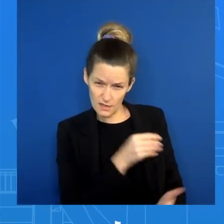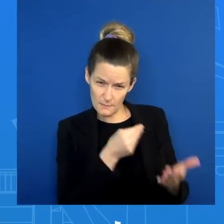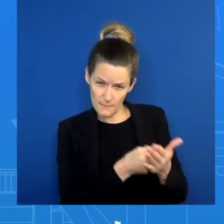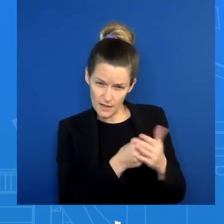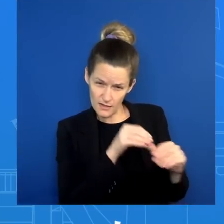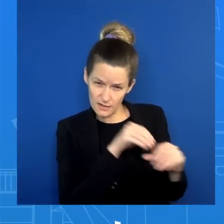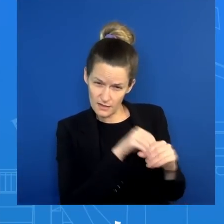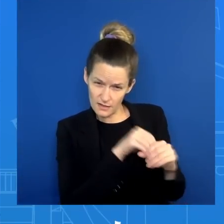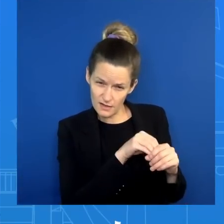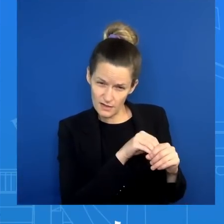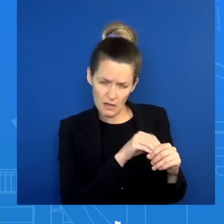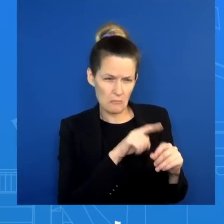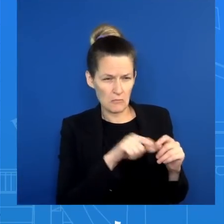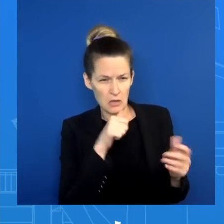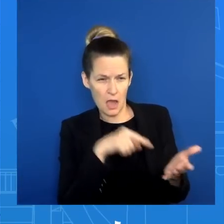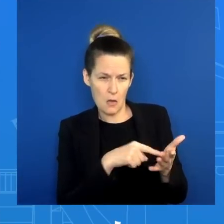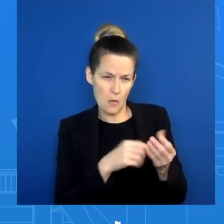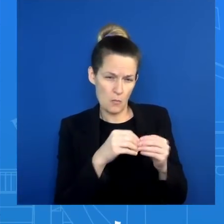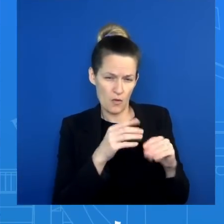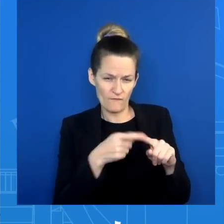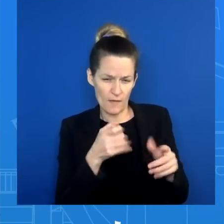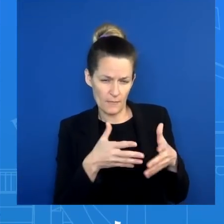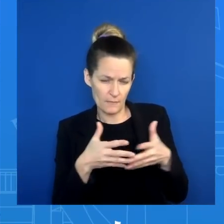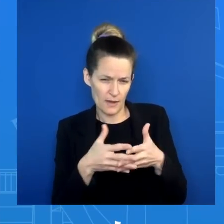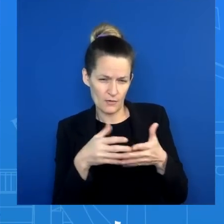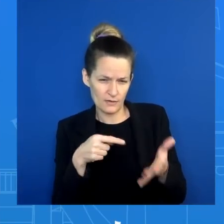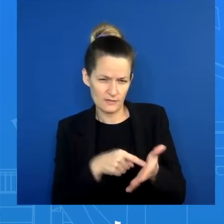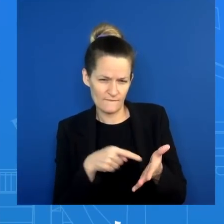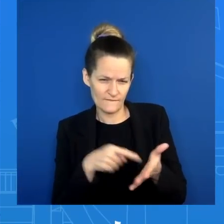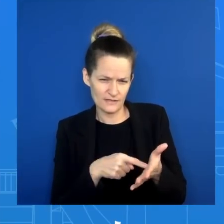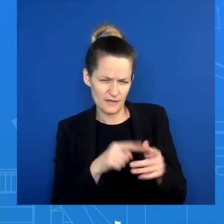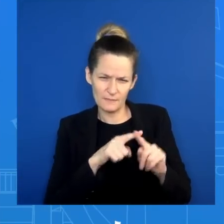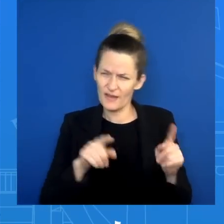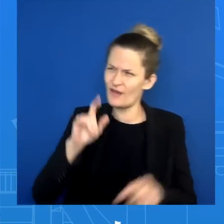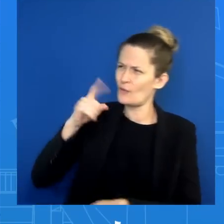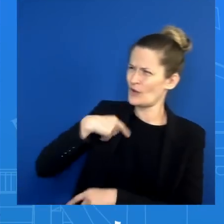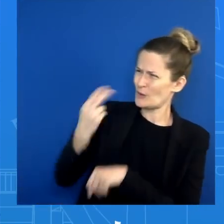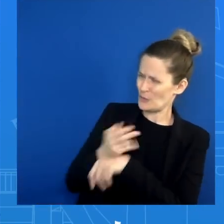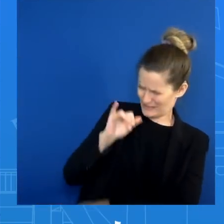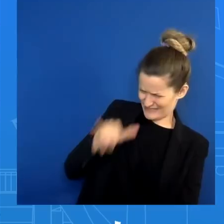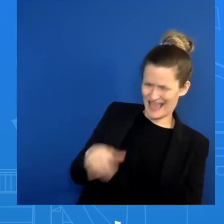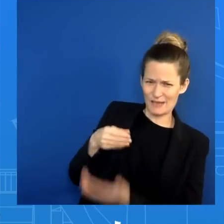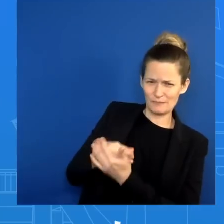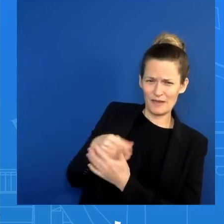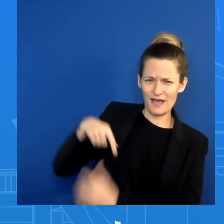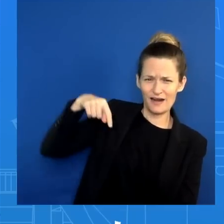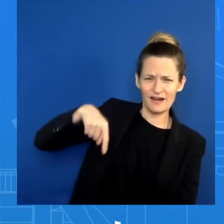how it will offset how all of this would be offset once the pause is, was, is lifted